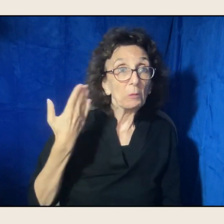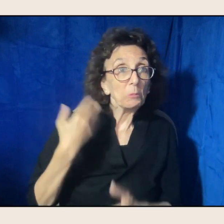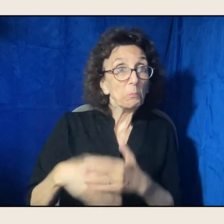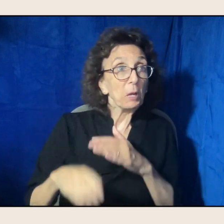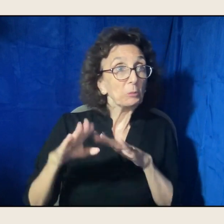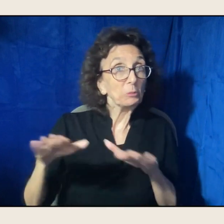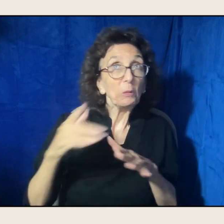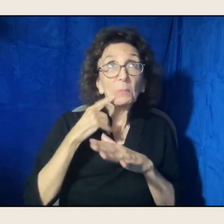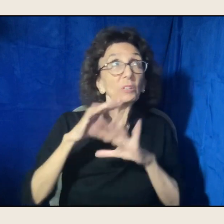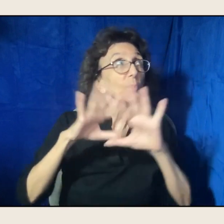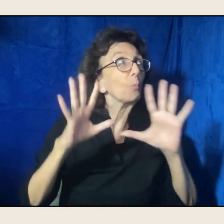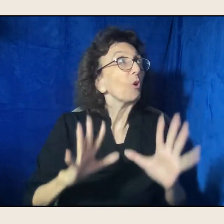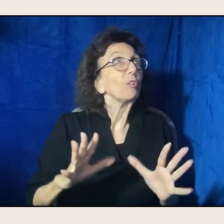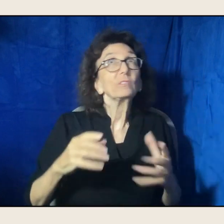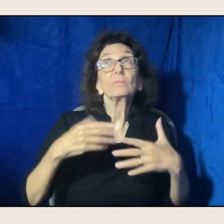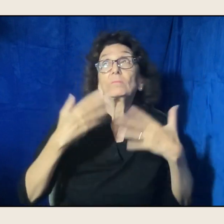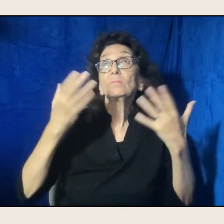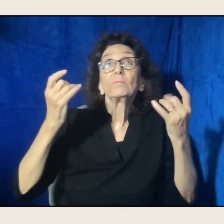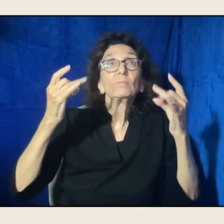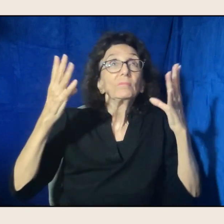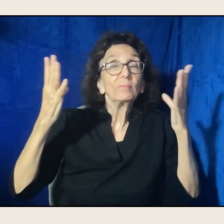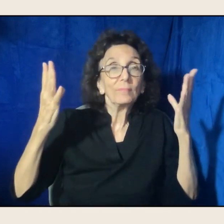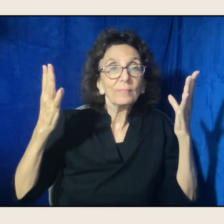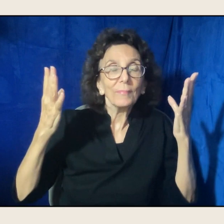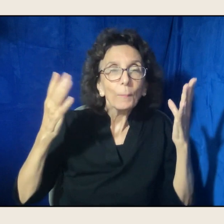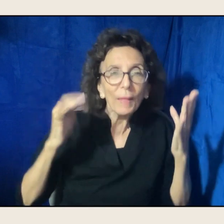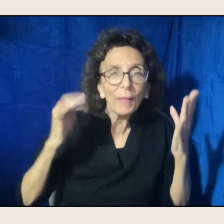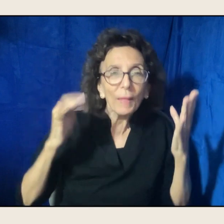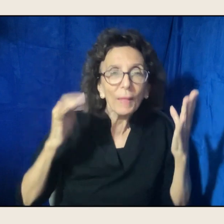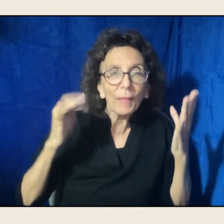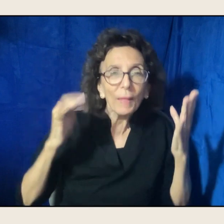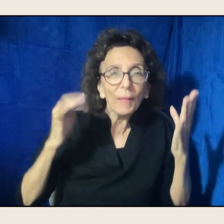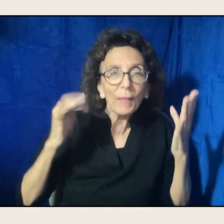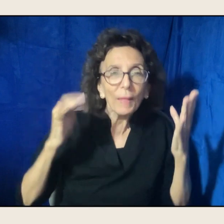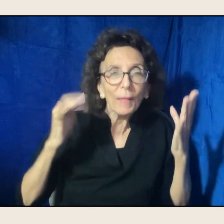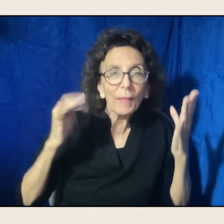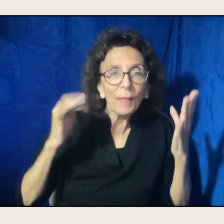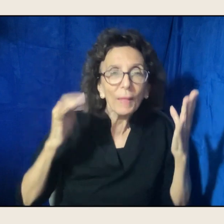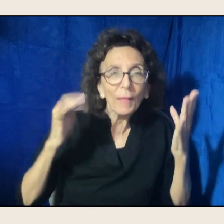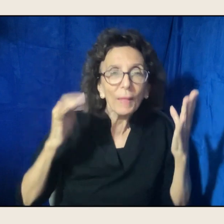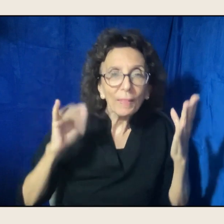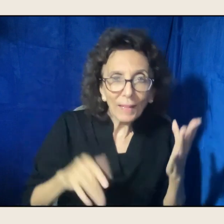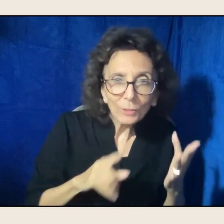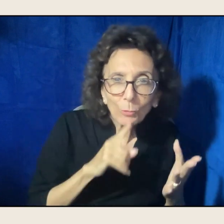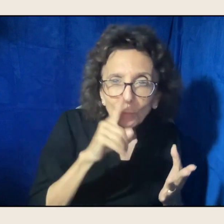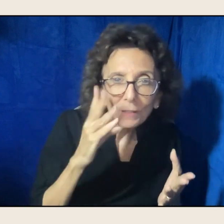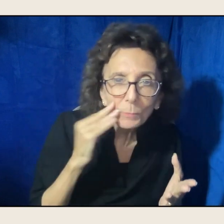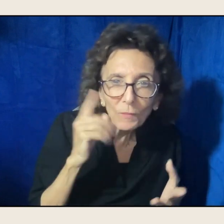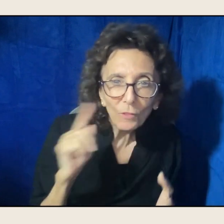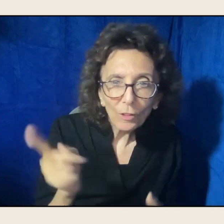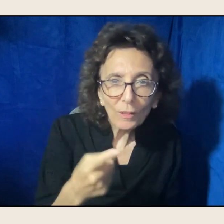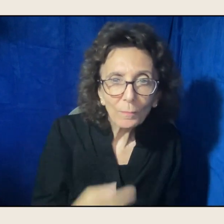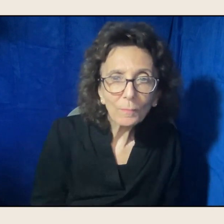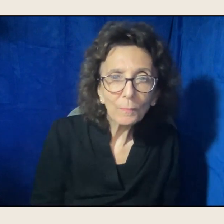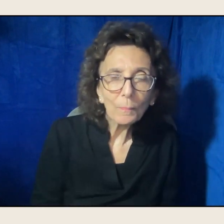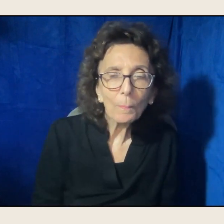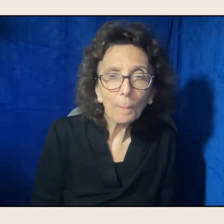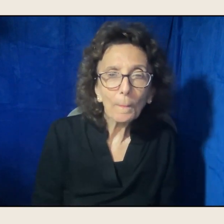I mean, that's real. And not to make space for grief